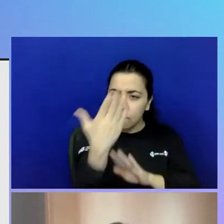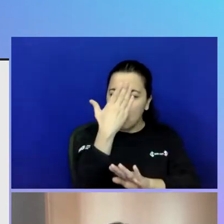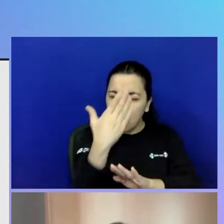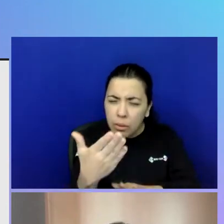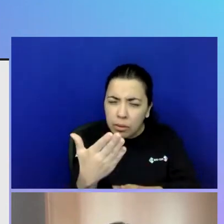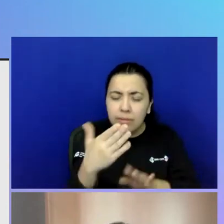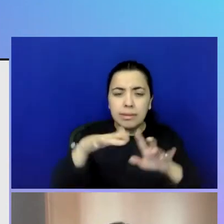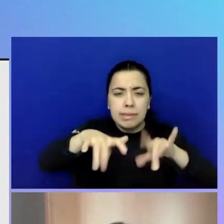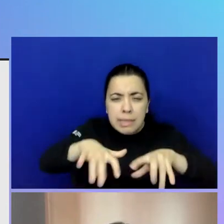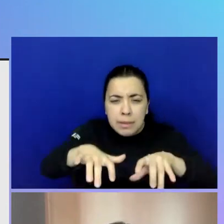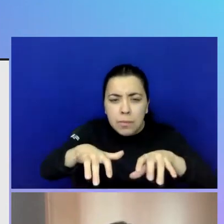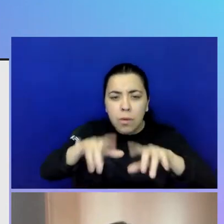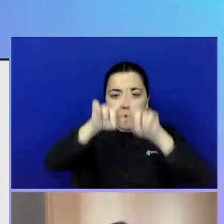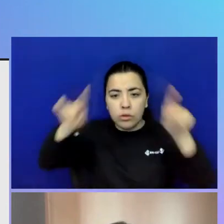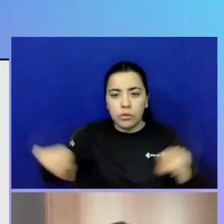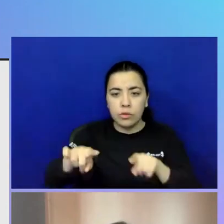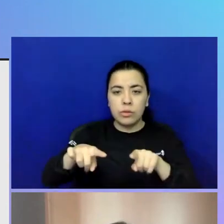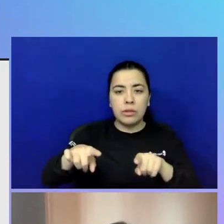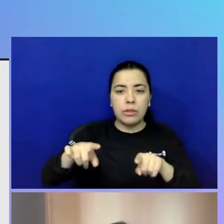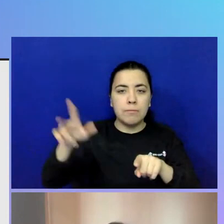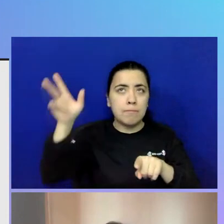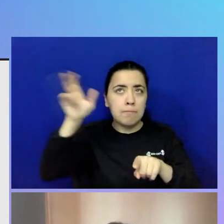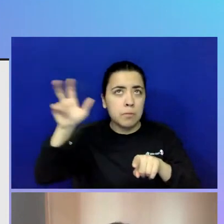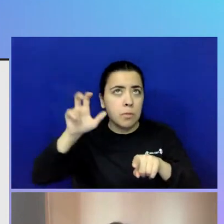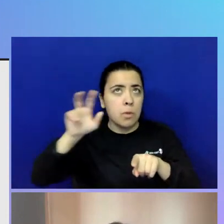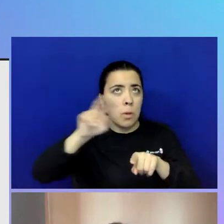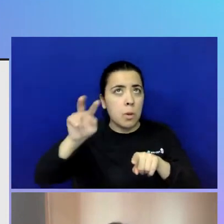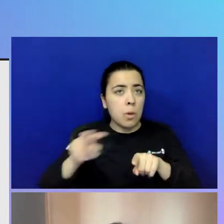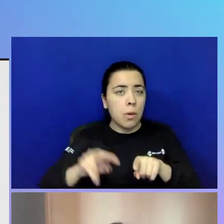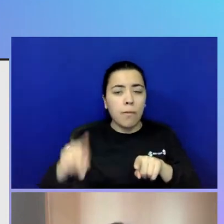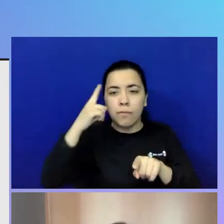both mobile and desktop, and of course, noting anything that